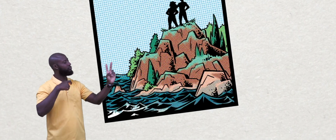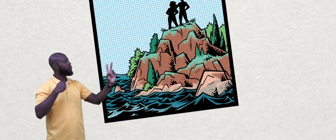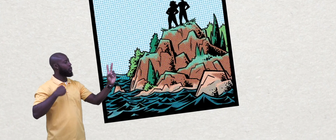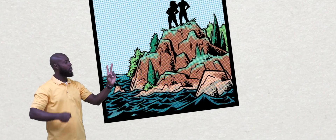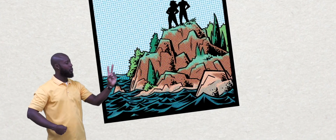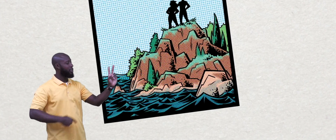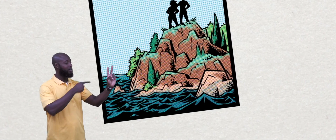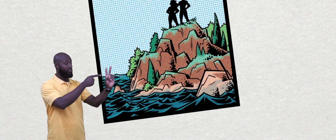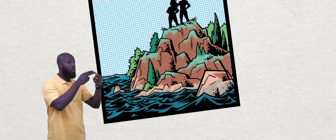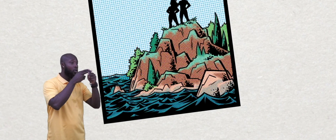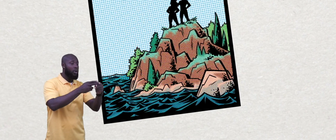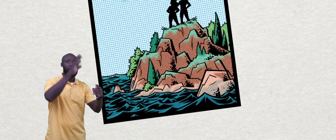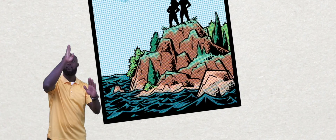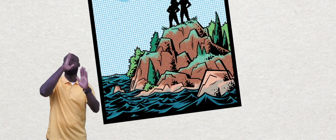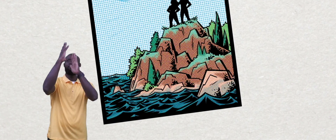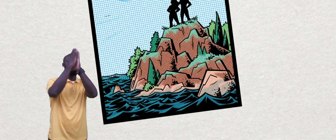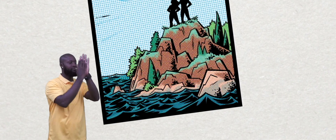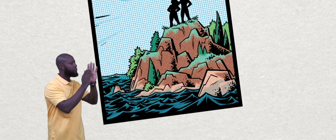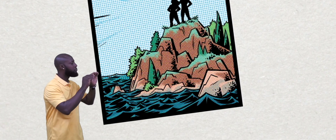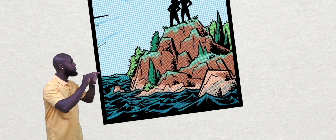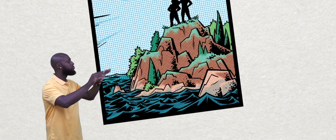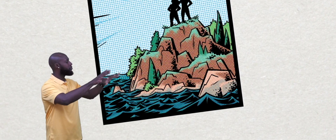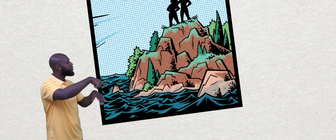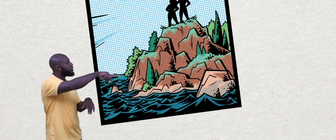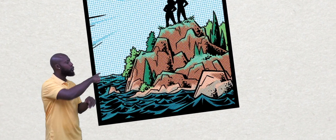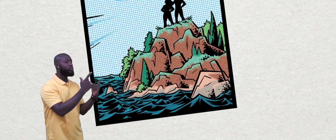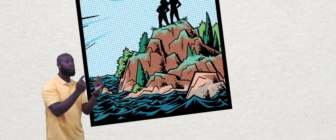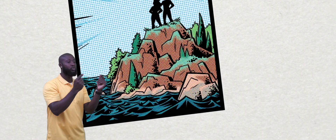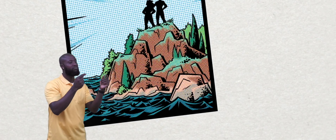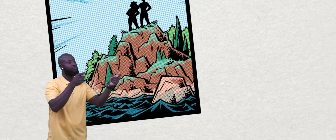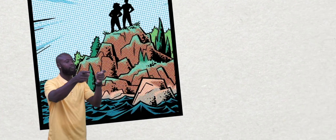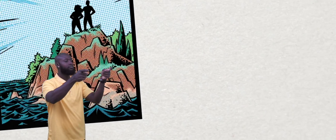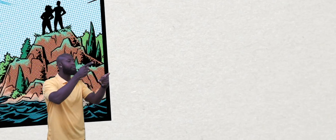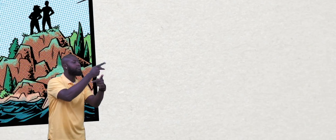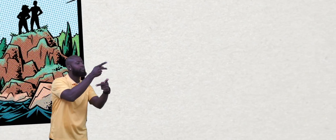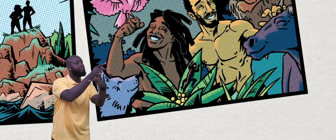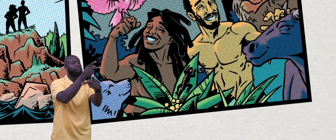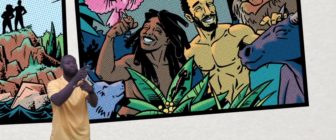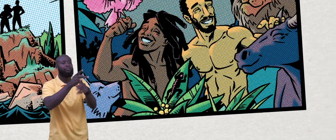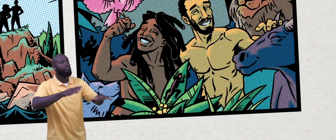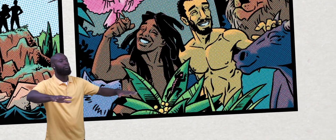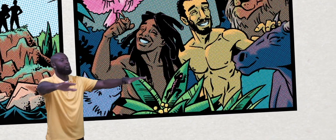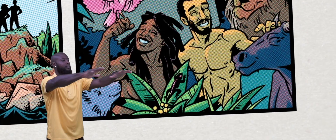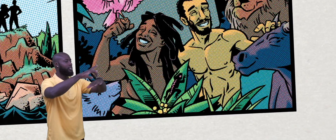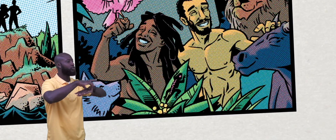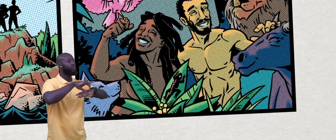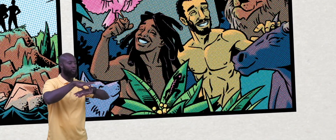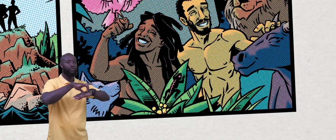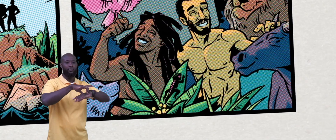humans are supposed to rule as God’s image.